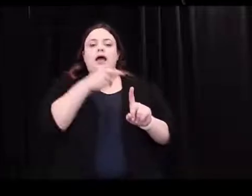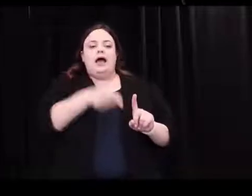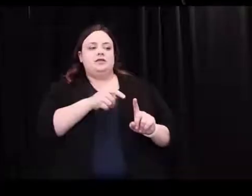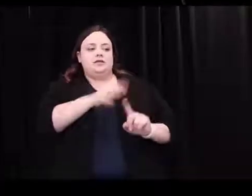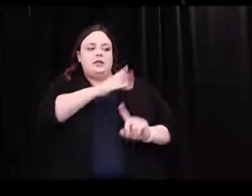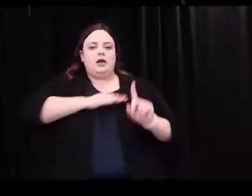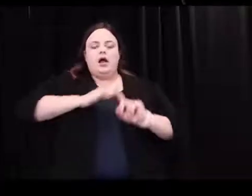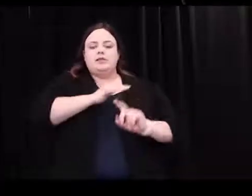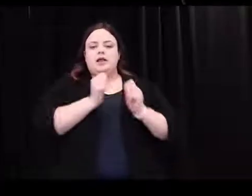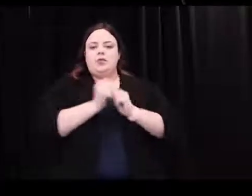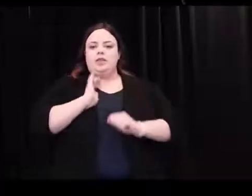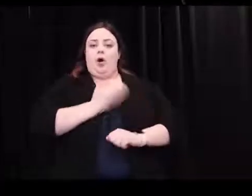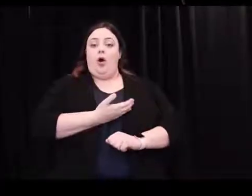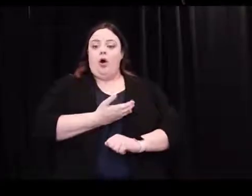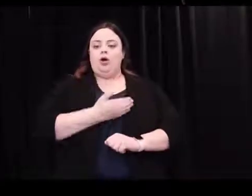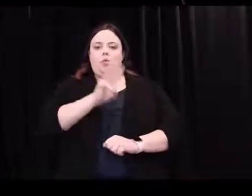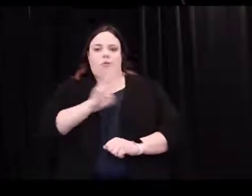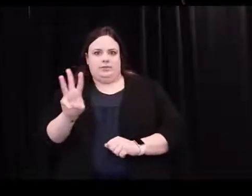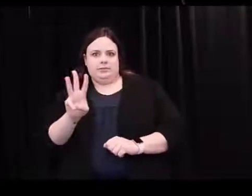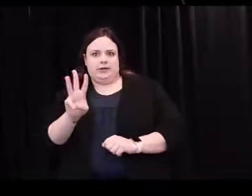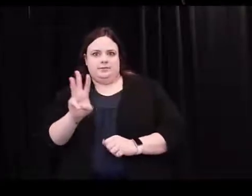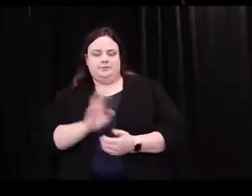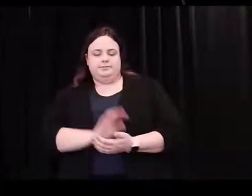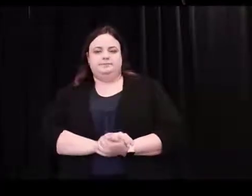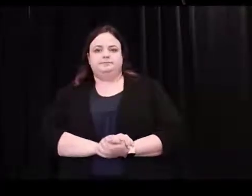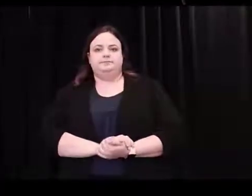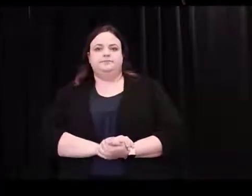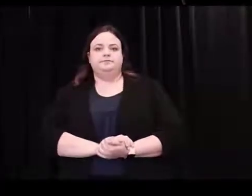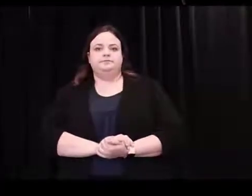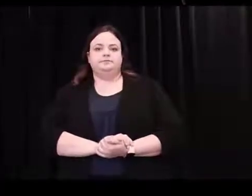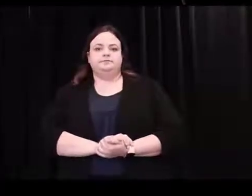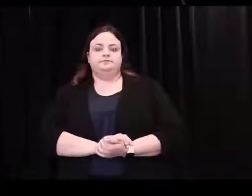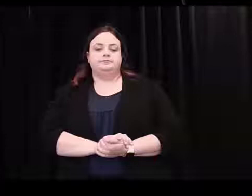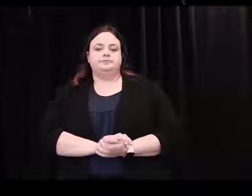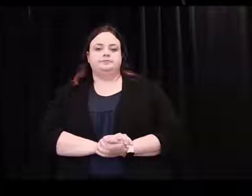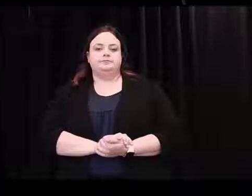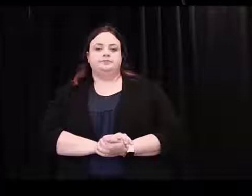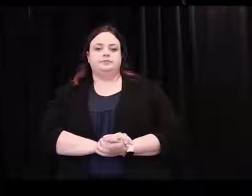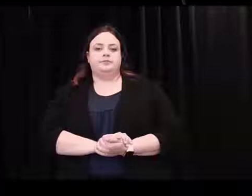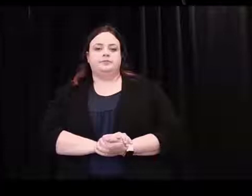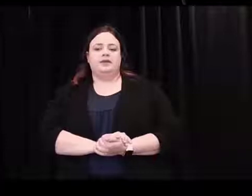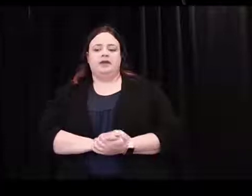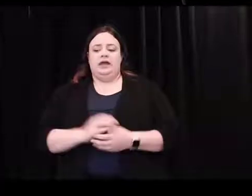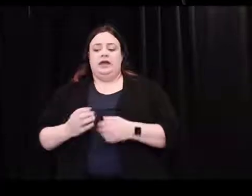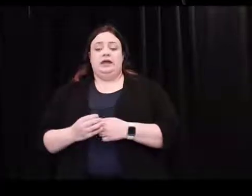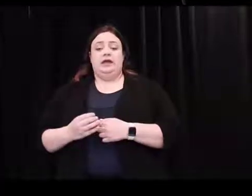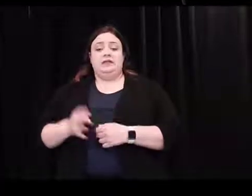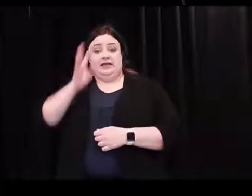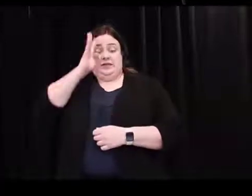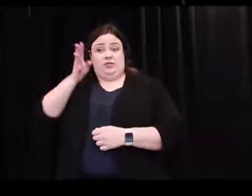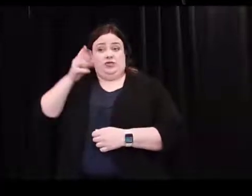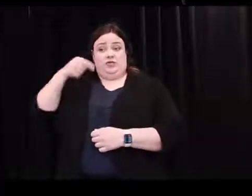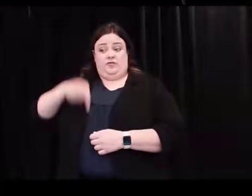site. Right? And this the the inspiration for this talk was actually something that that I